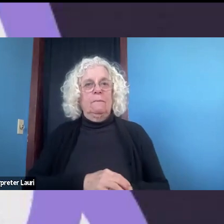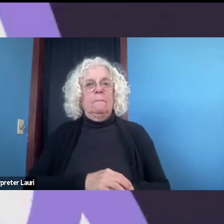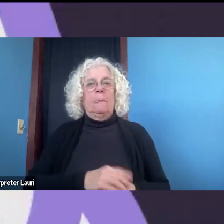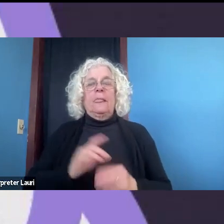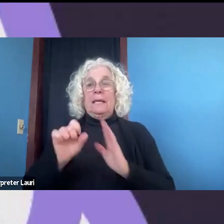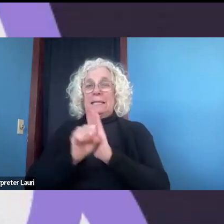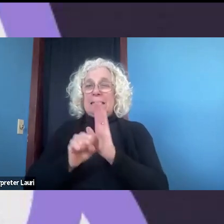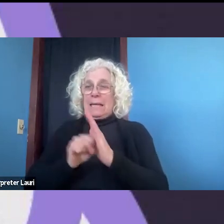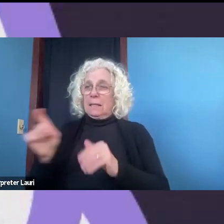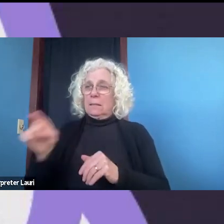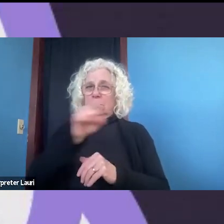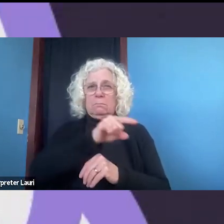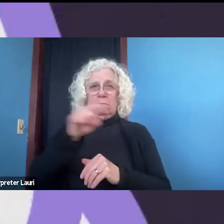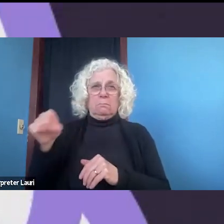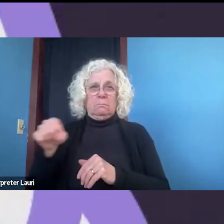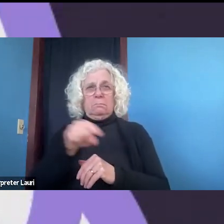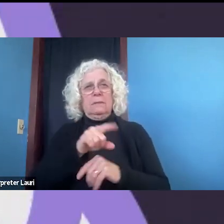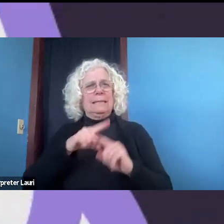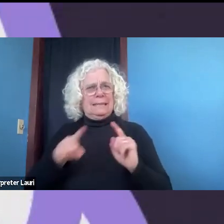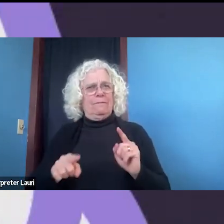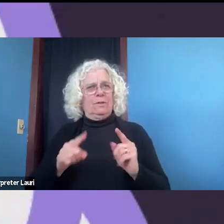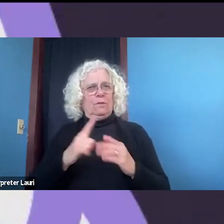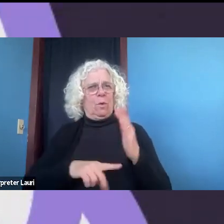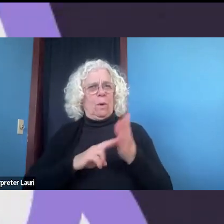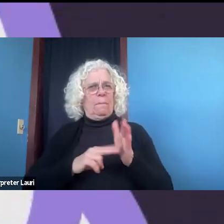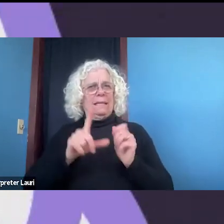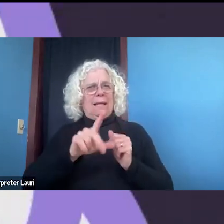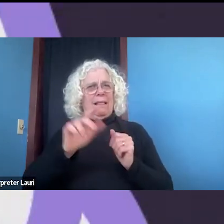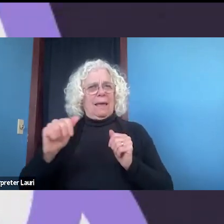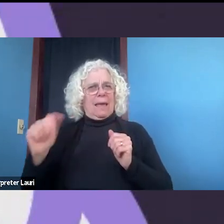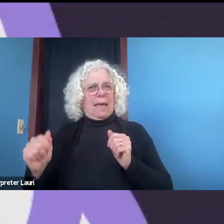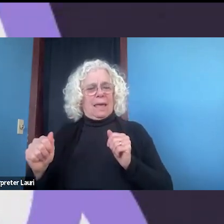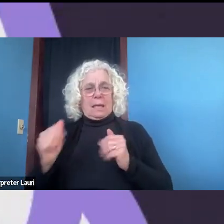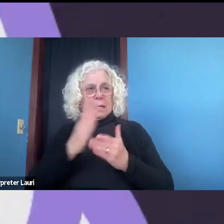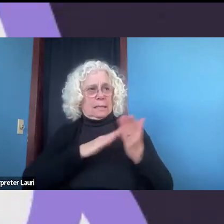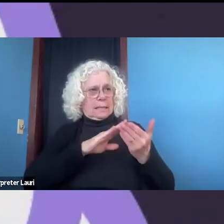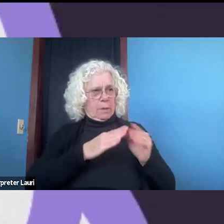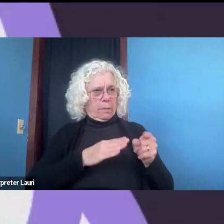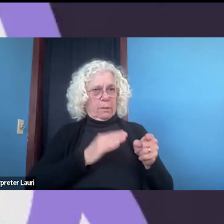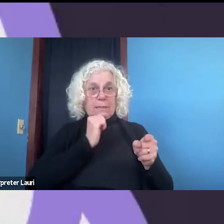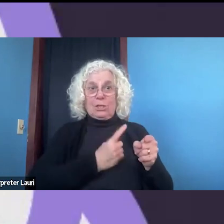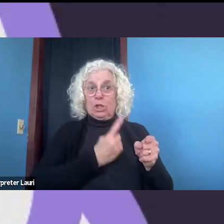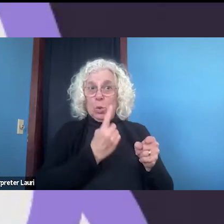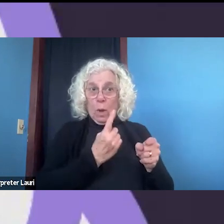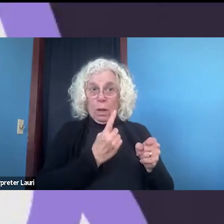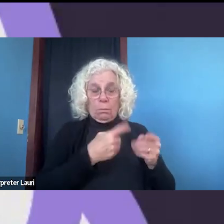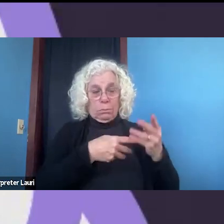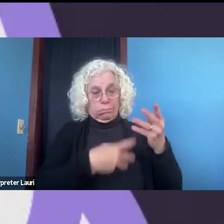when it comes to designated local arts agencies, how some communities have more than one organization sharing the responsibilities,